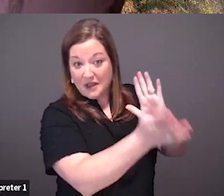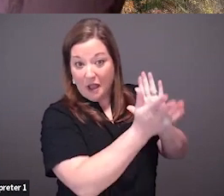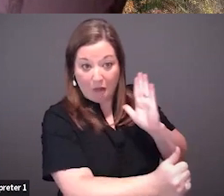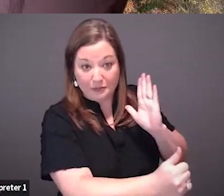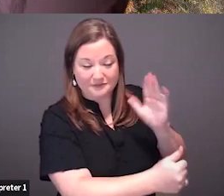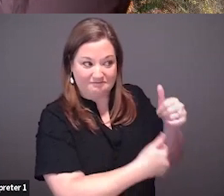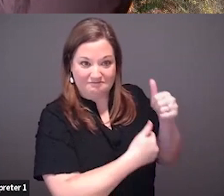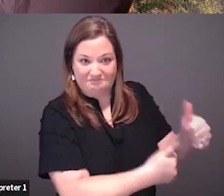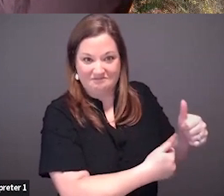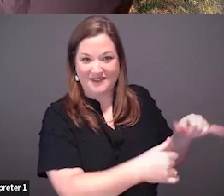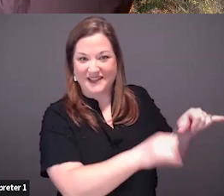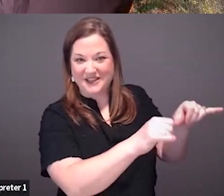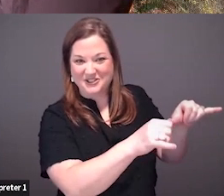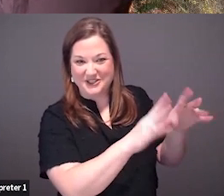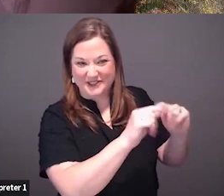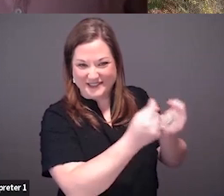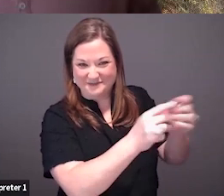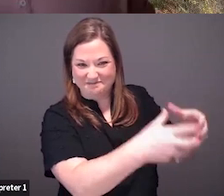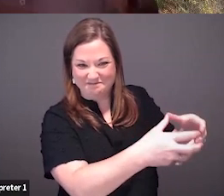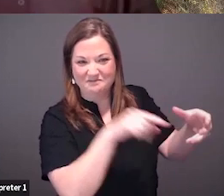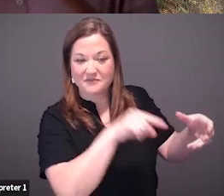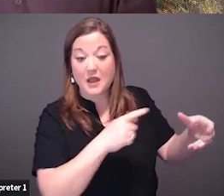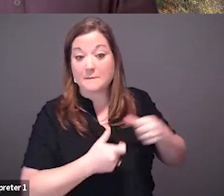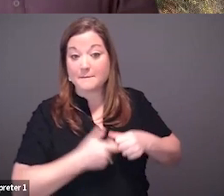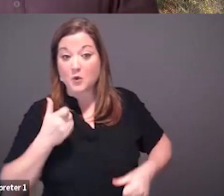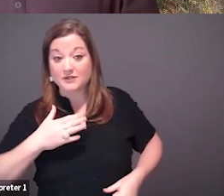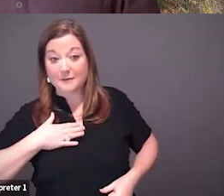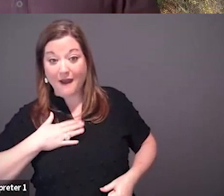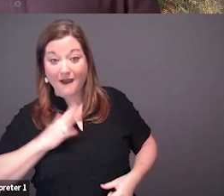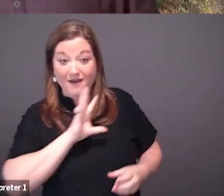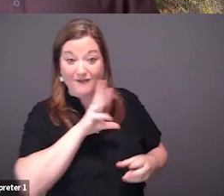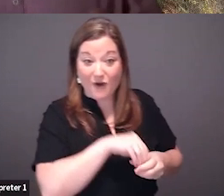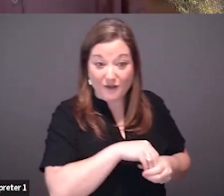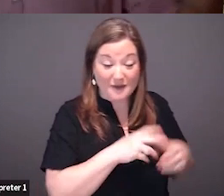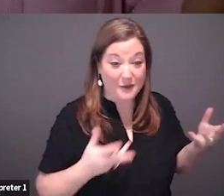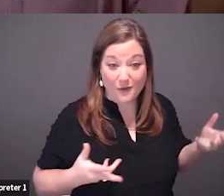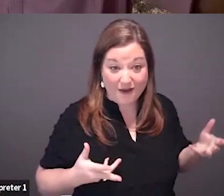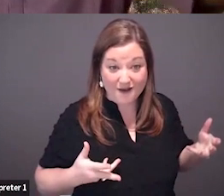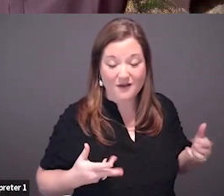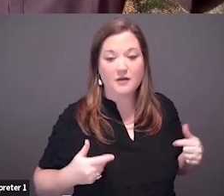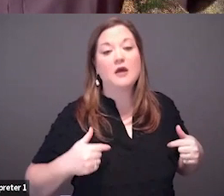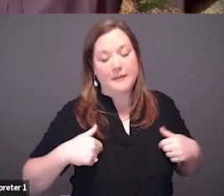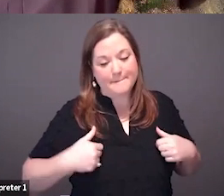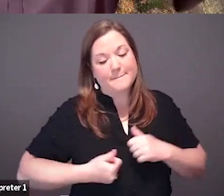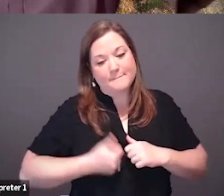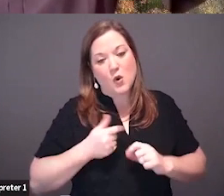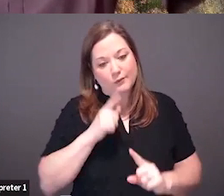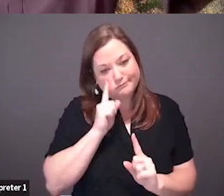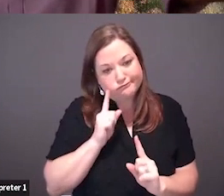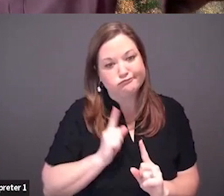Most of my involvement in this has been to try to take what we saw